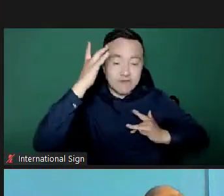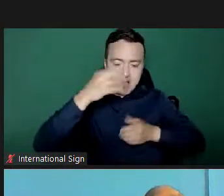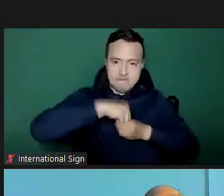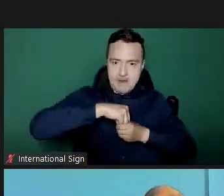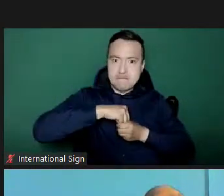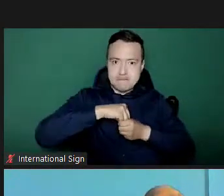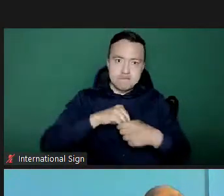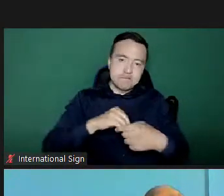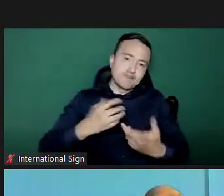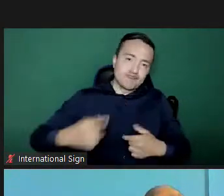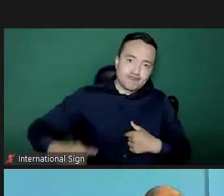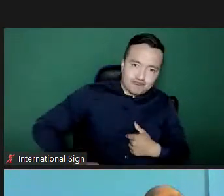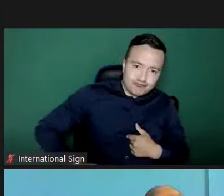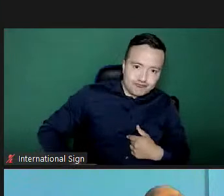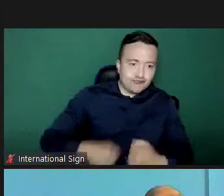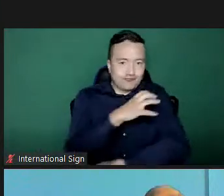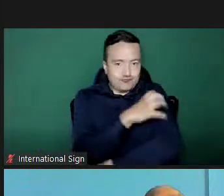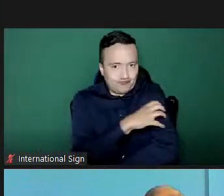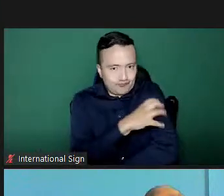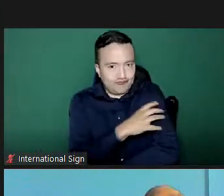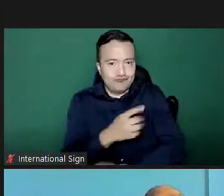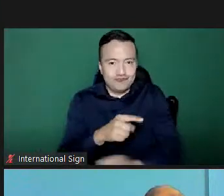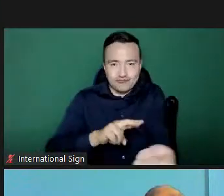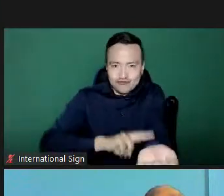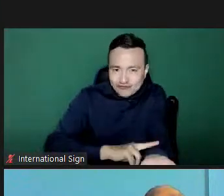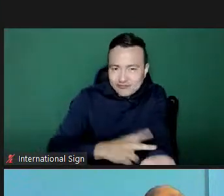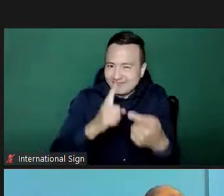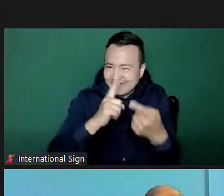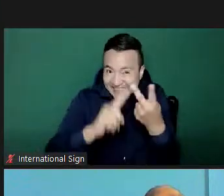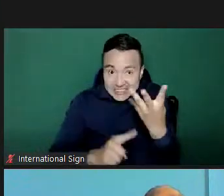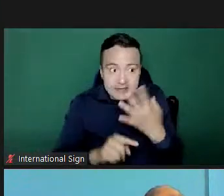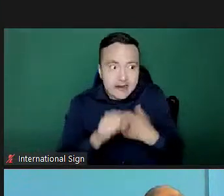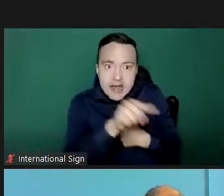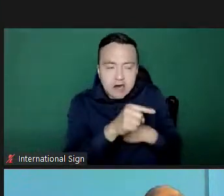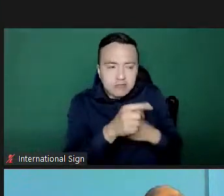Beyond that, in terms of service delivery, we've looked at mental health.